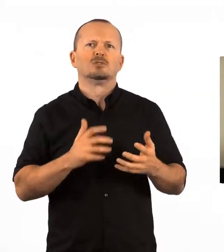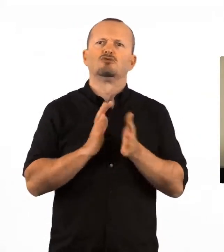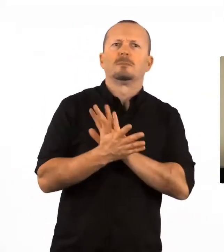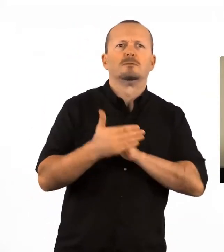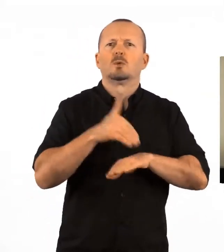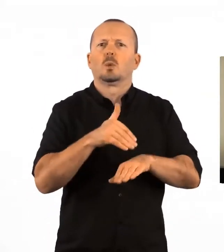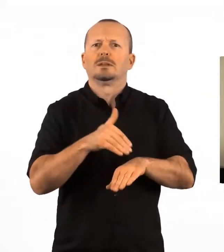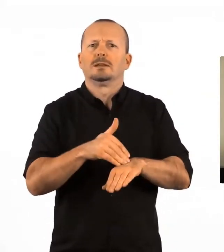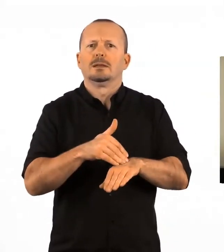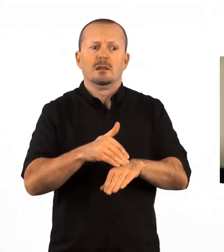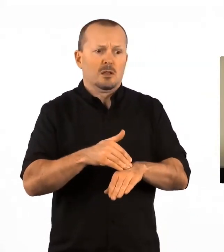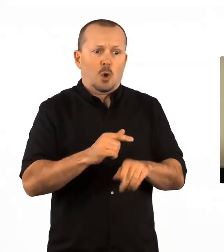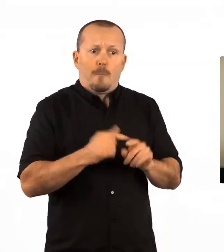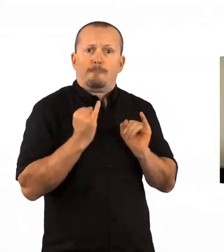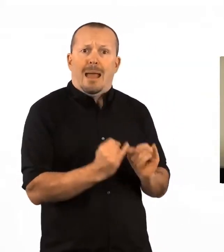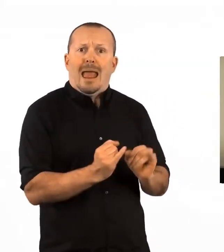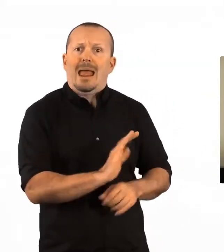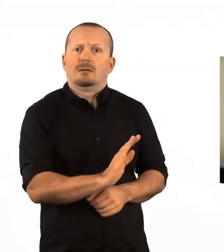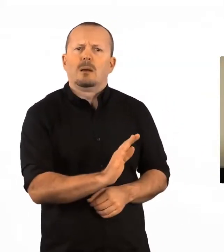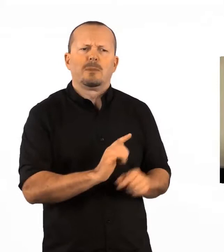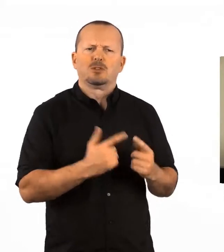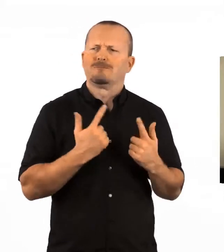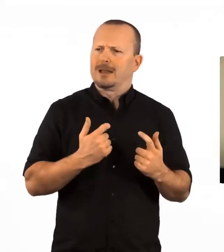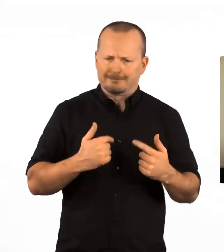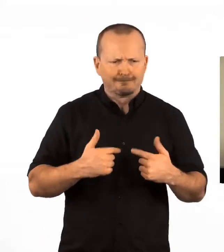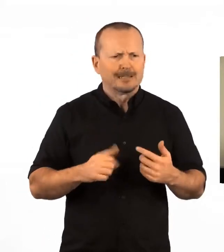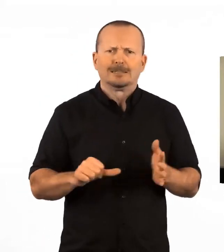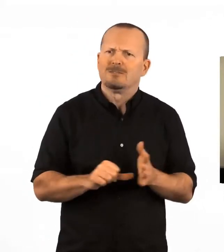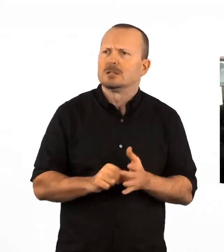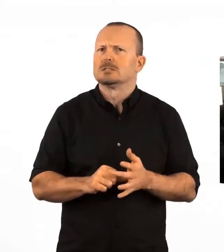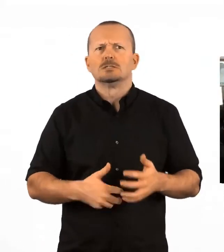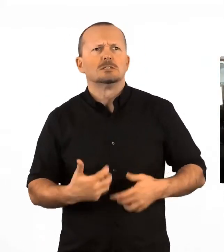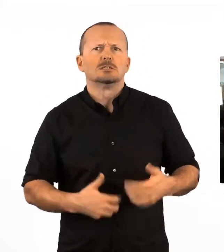not that the child is bad, it’s that they’re finding things very, very hard. I think the